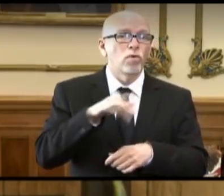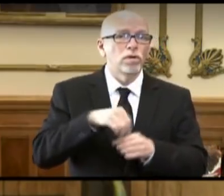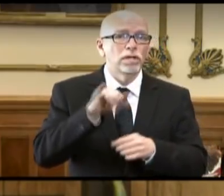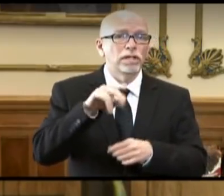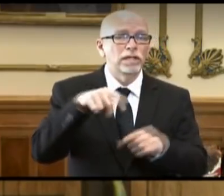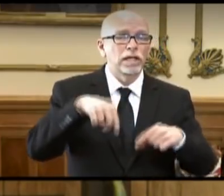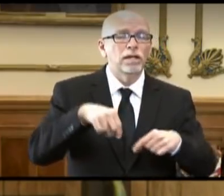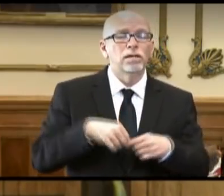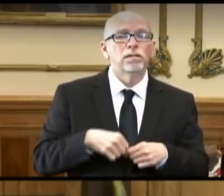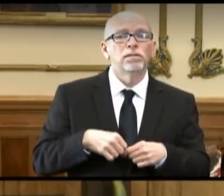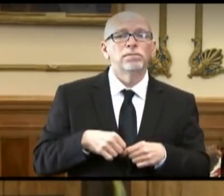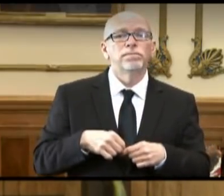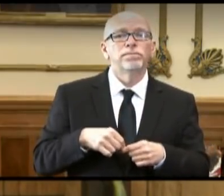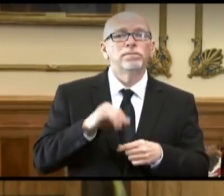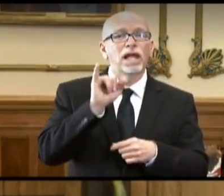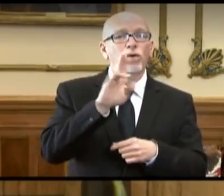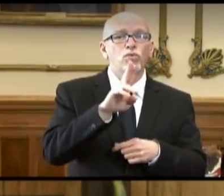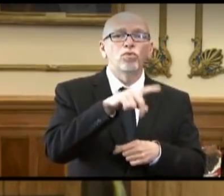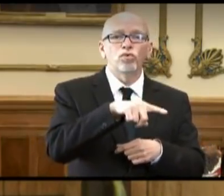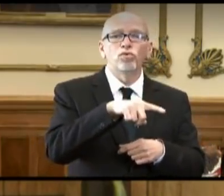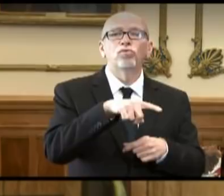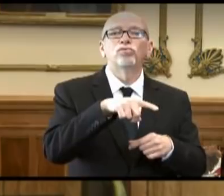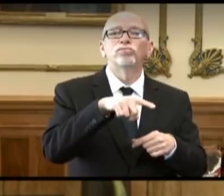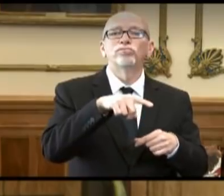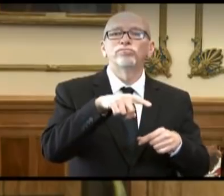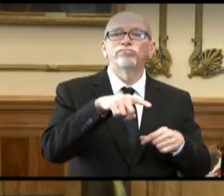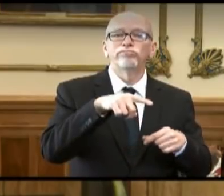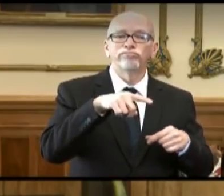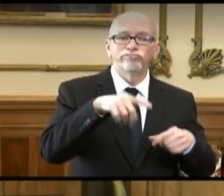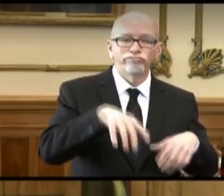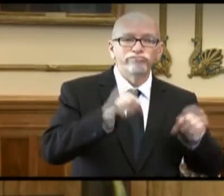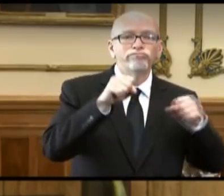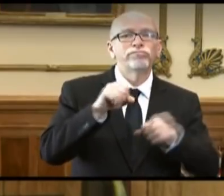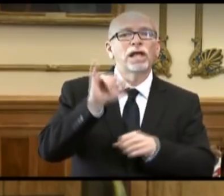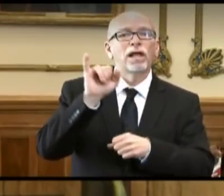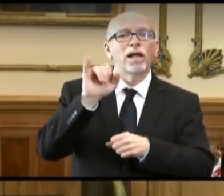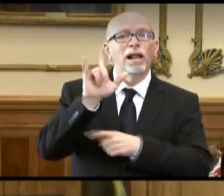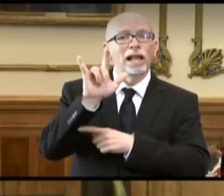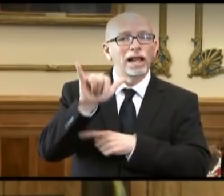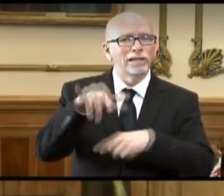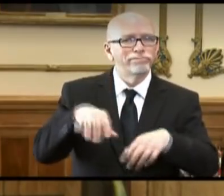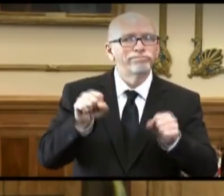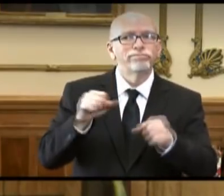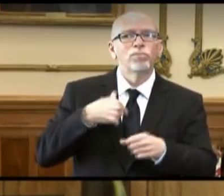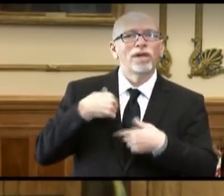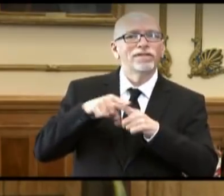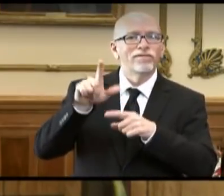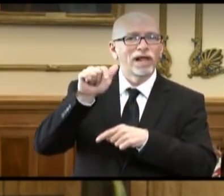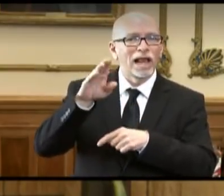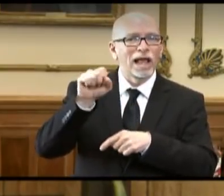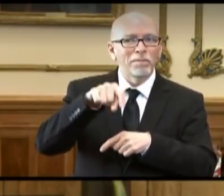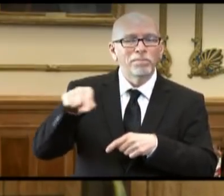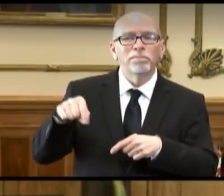IT IS A PRETTY TEDIOUS TEST THAT NEEDS TO BE DONE. WE HAVE BEEN VERY FORTUNATE HERE IN INDIANA THAT IU HAS STEPPED